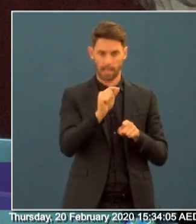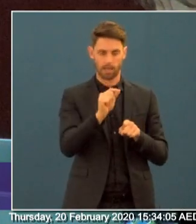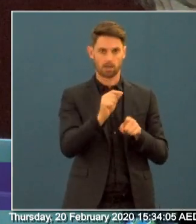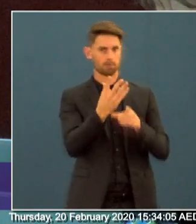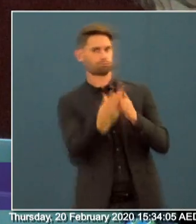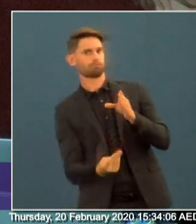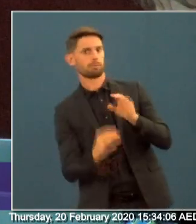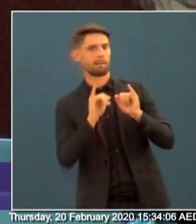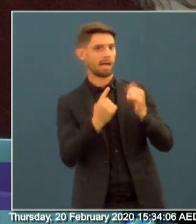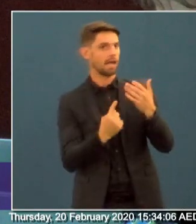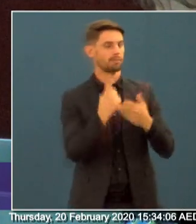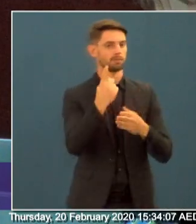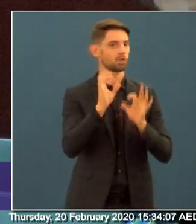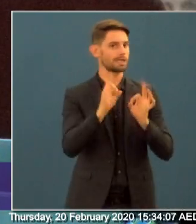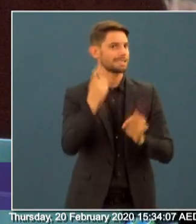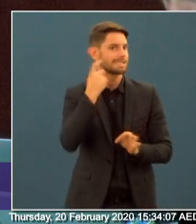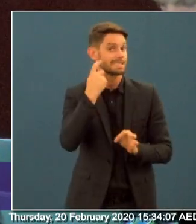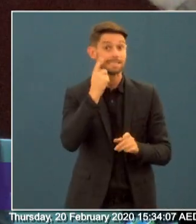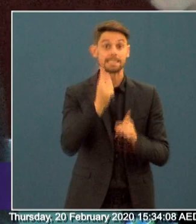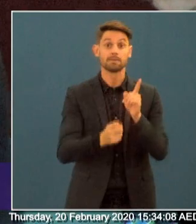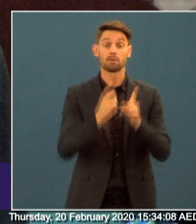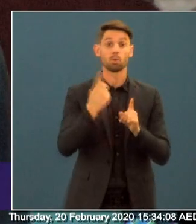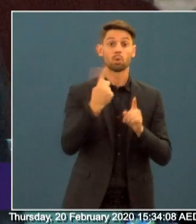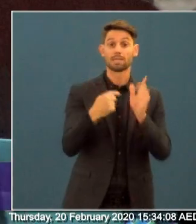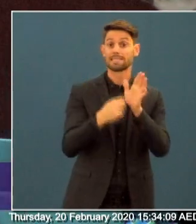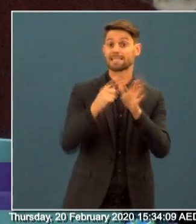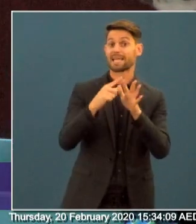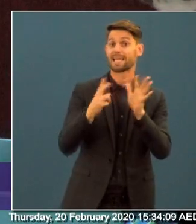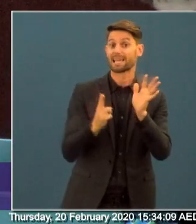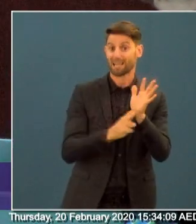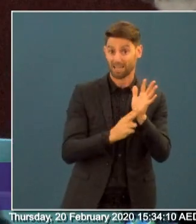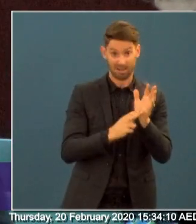That's correct. During which adolescents can fall through service gaps.